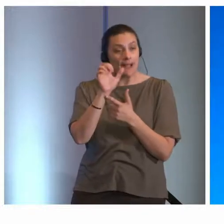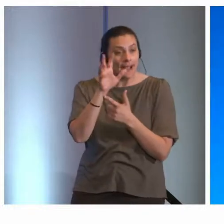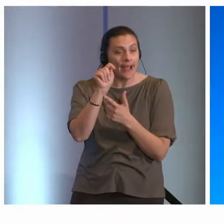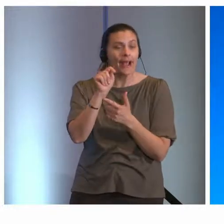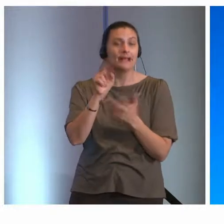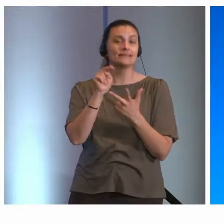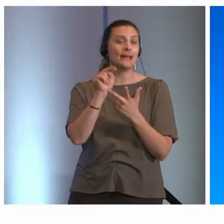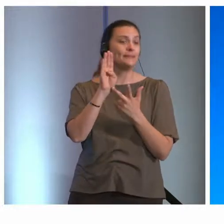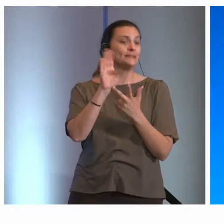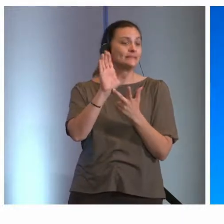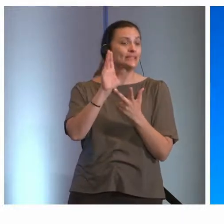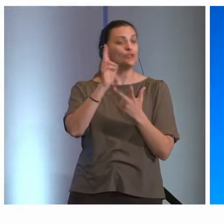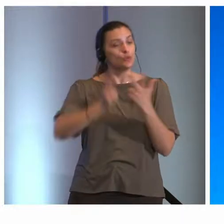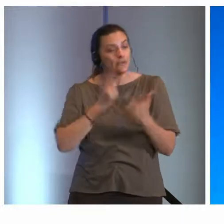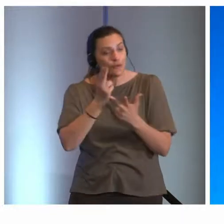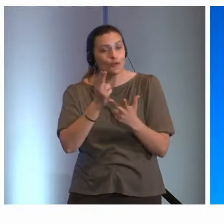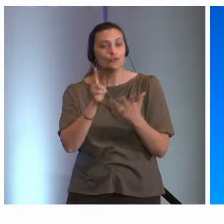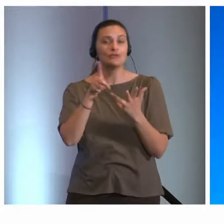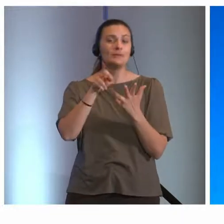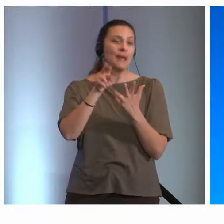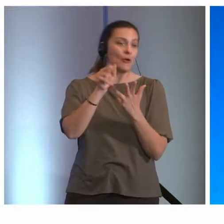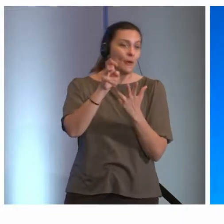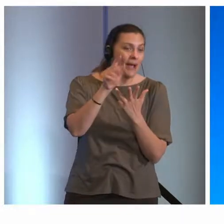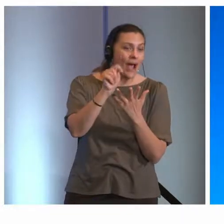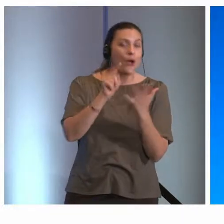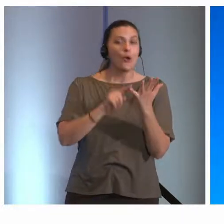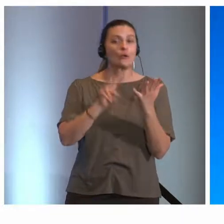sponsors that we have, you know, AT&T, and, Comcast,